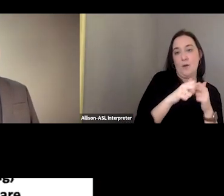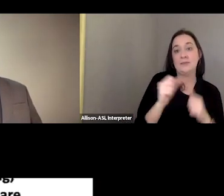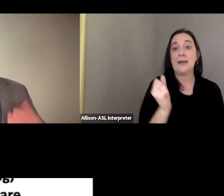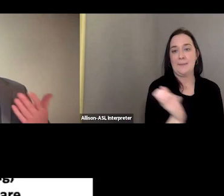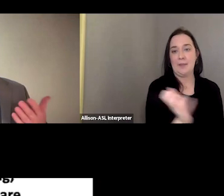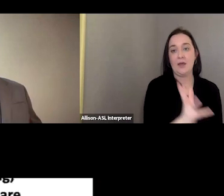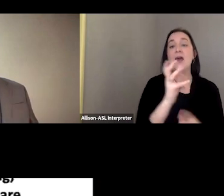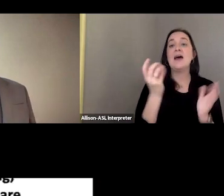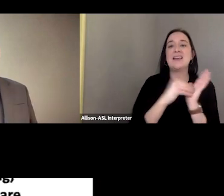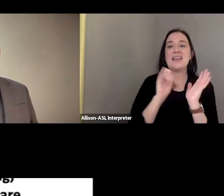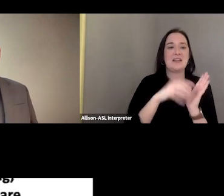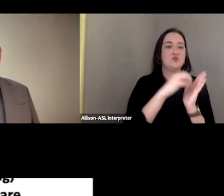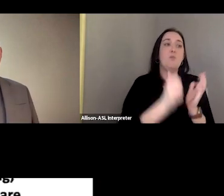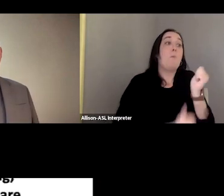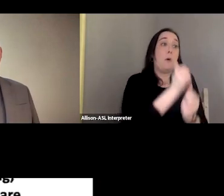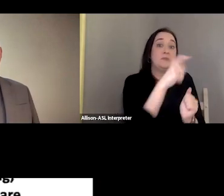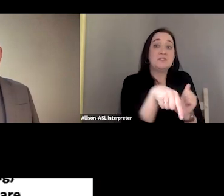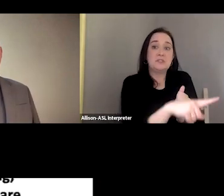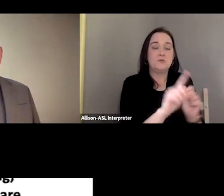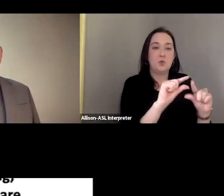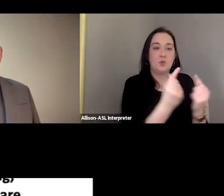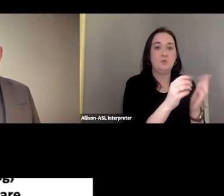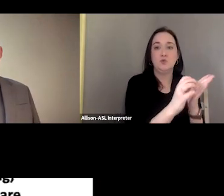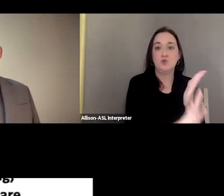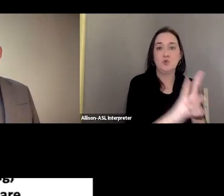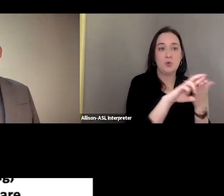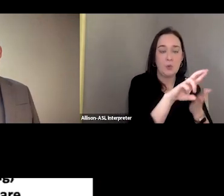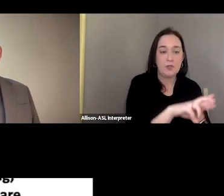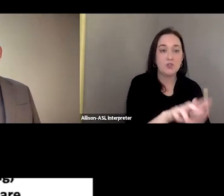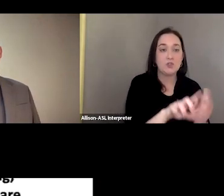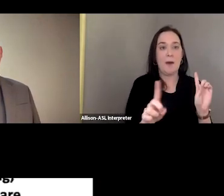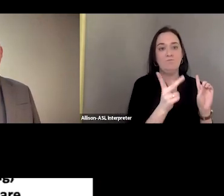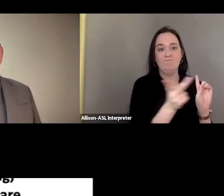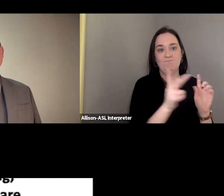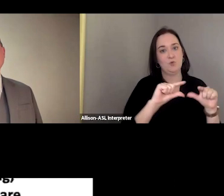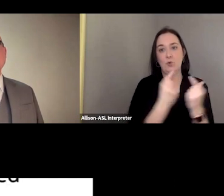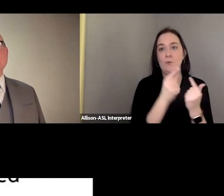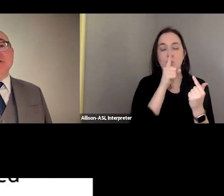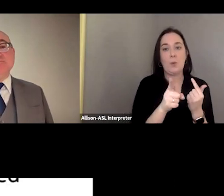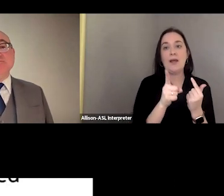And so I want to recognize that those, individuals and organizations that have helped us put together today's presentation.